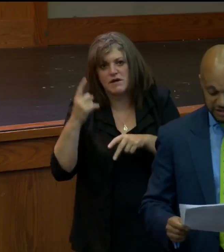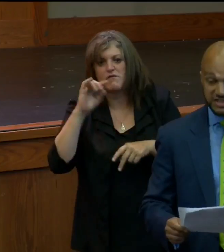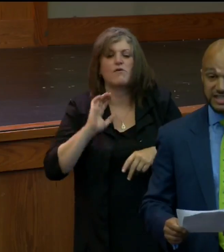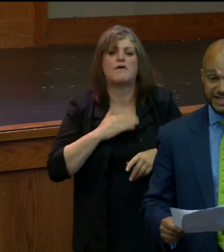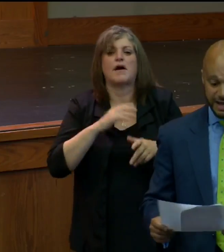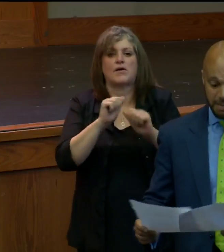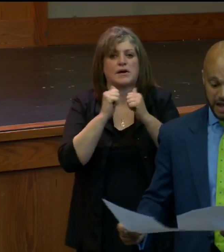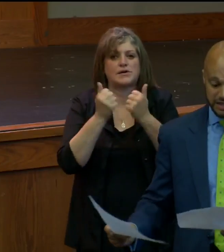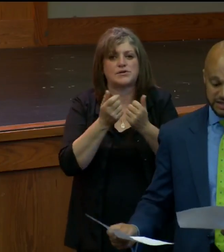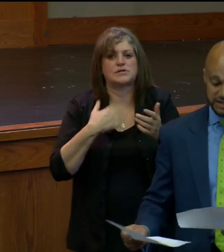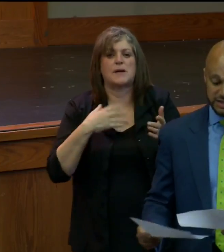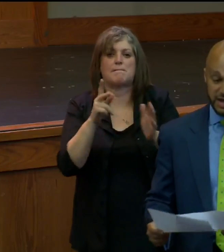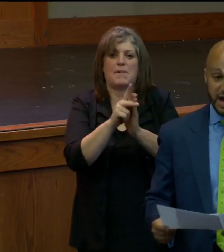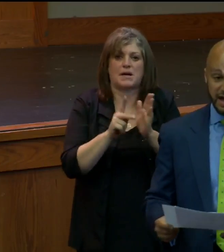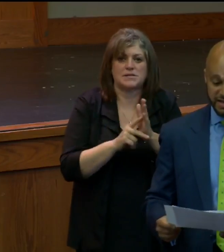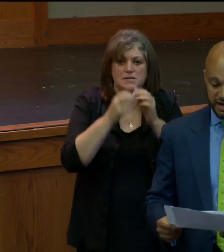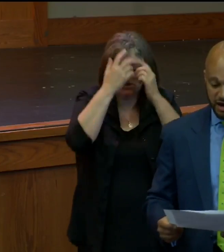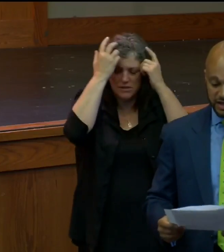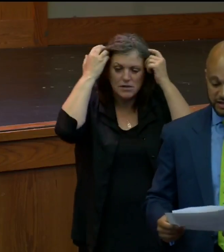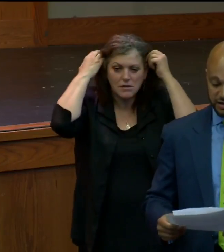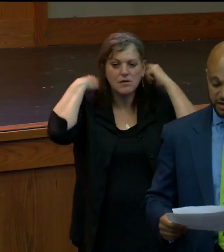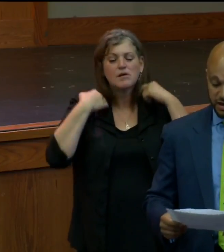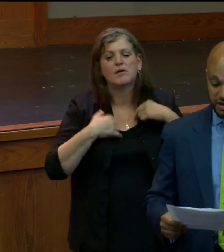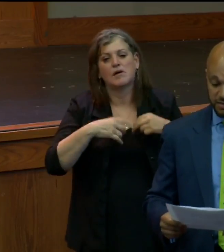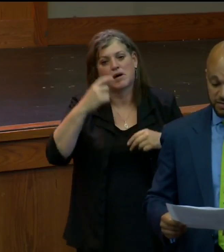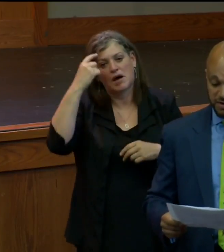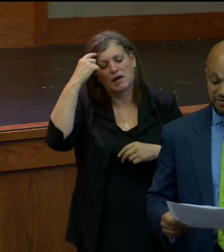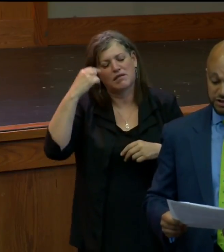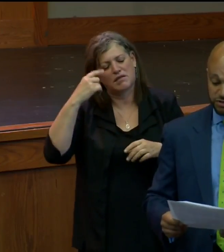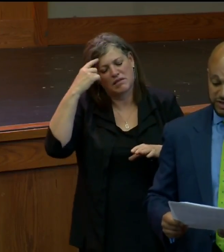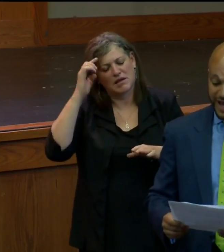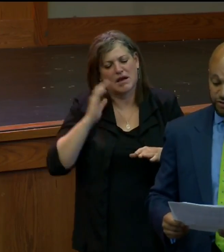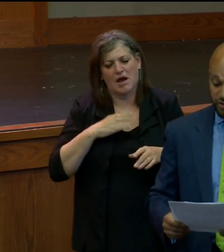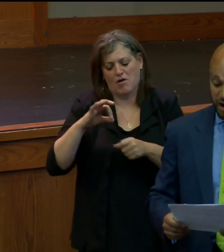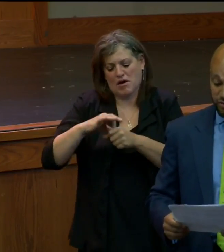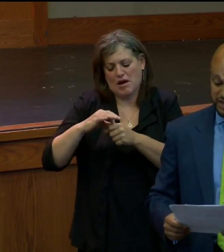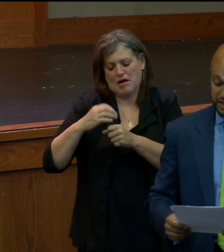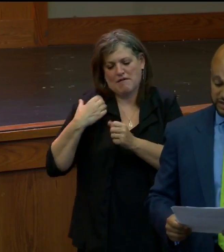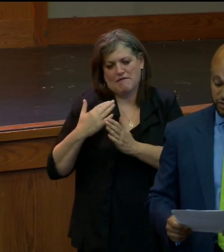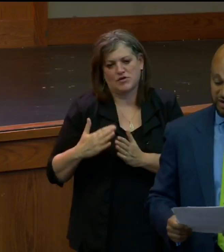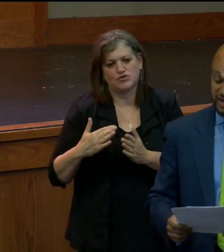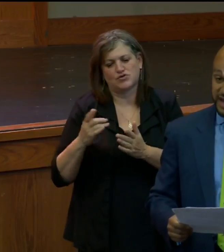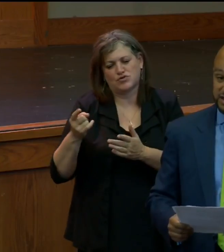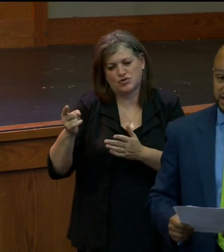AGENCIES AND POLICIES. I THANK OUR ELECTED OFFICIALS AND RESIDENTS WHO HAVE ENGAGED